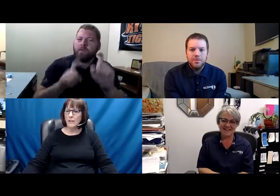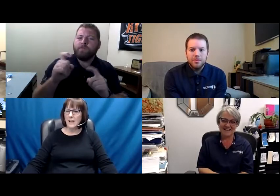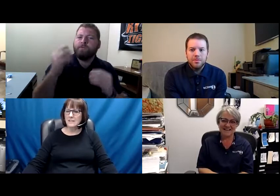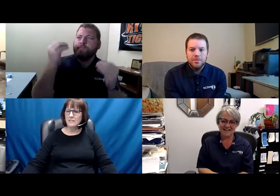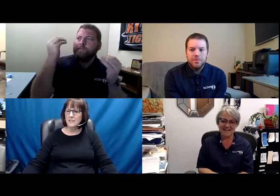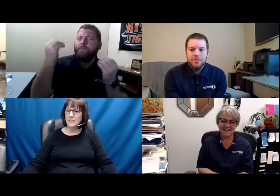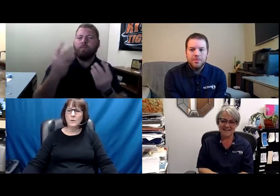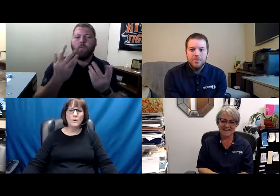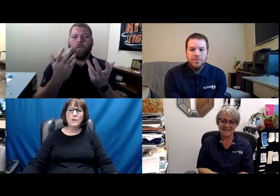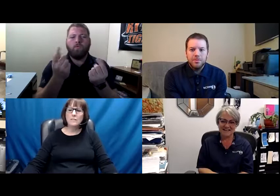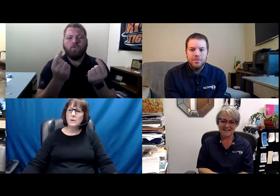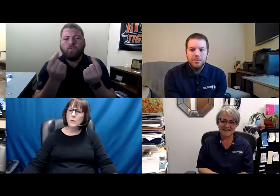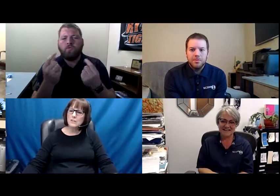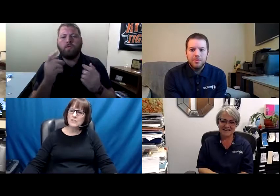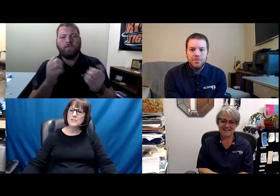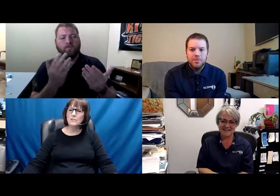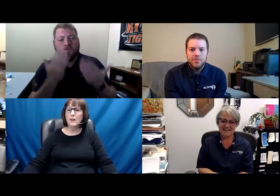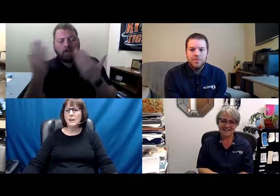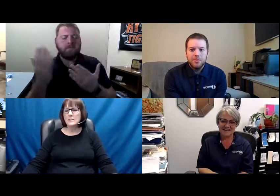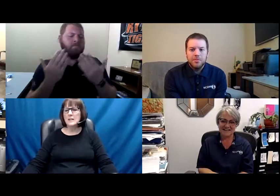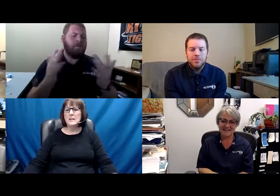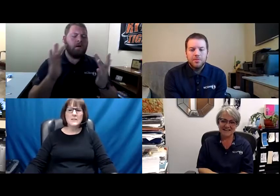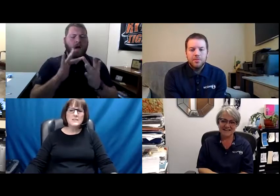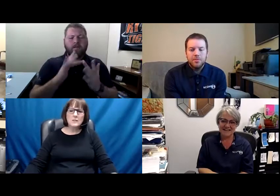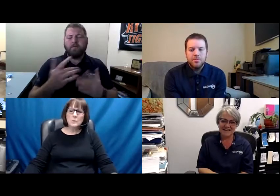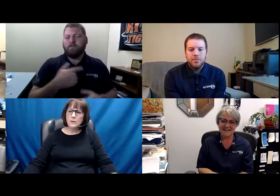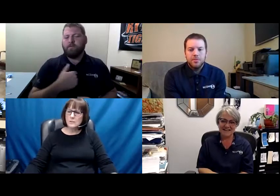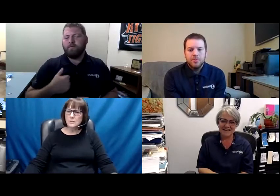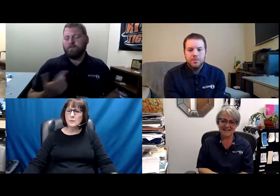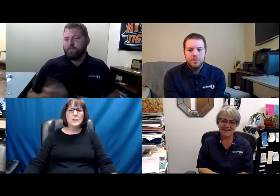activity or if you have any questions or thoughts things that you want to do go